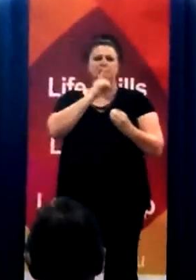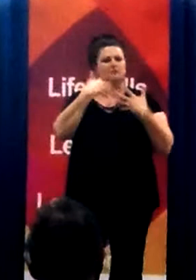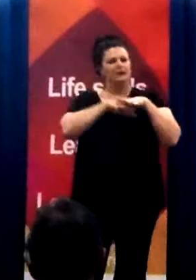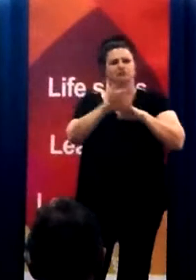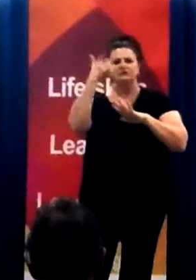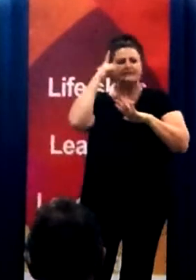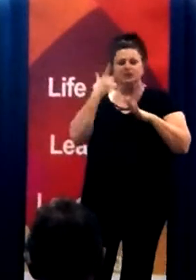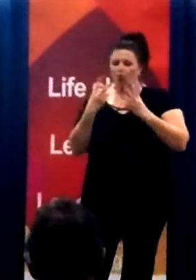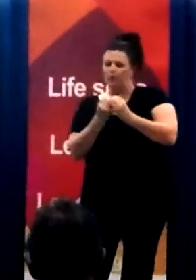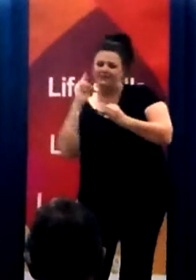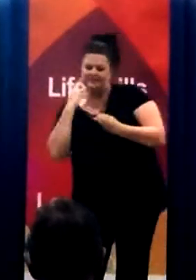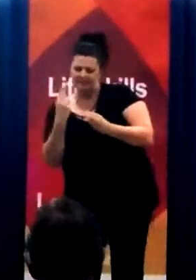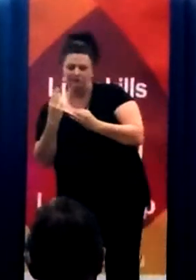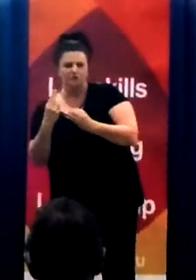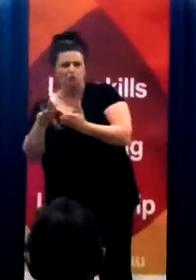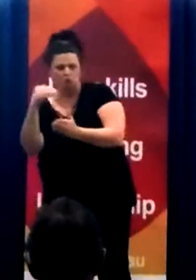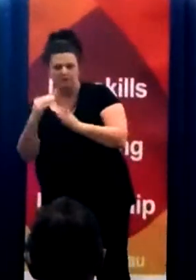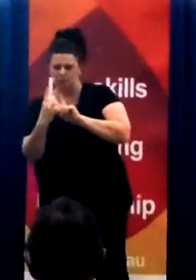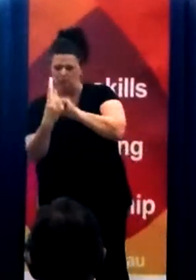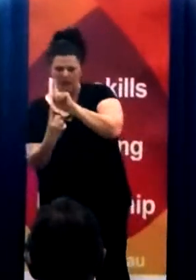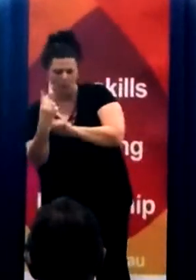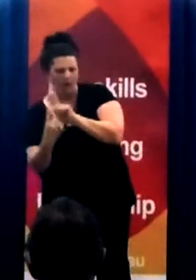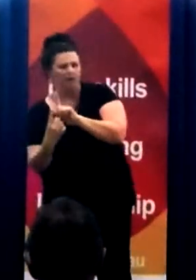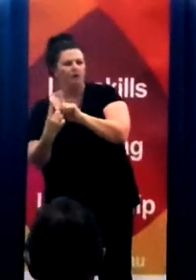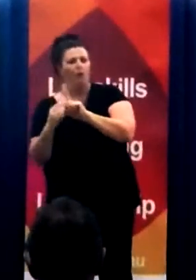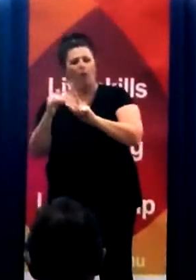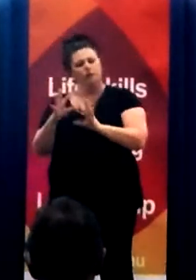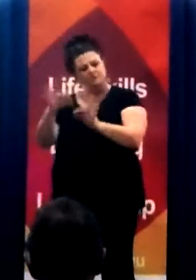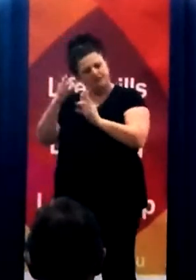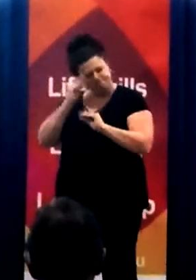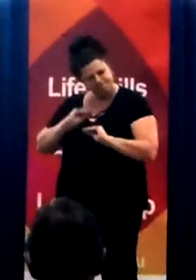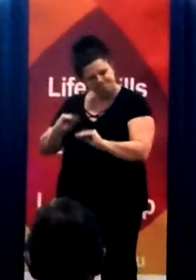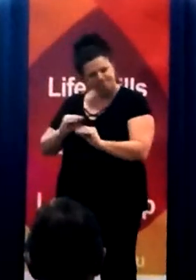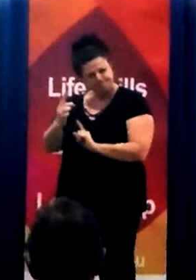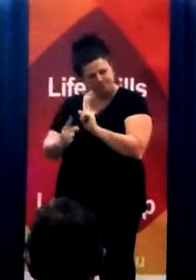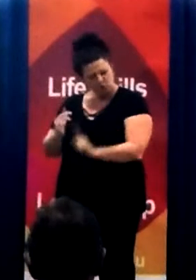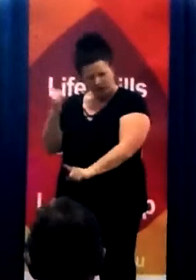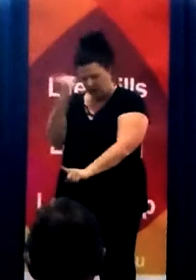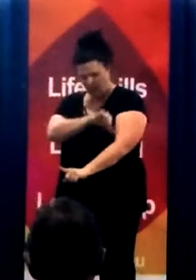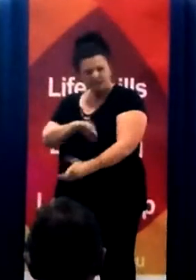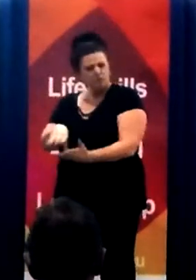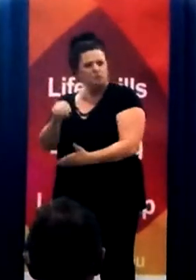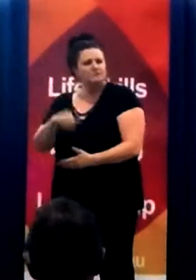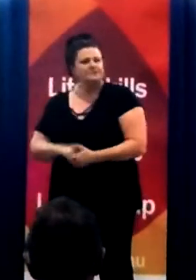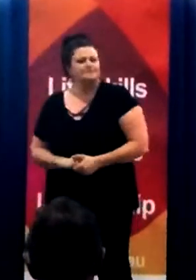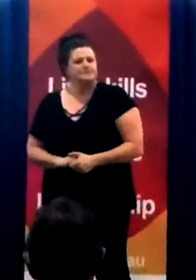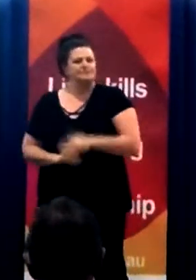or I work one-on-one to give specialist tuition to our very clever students.